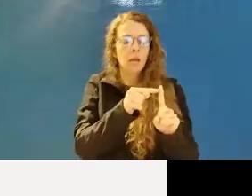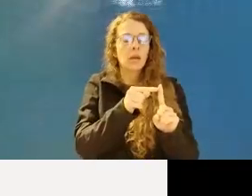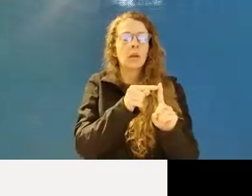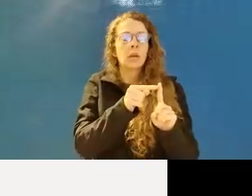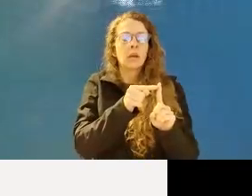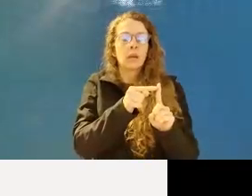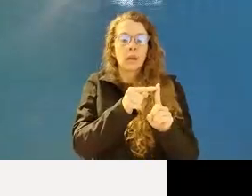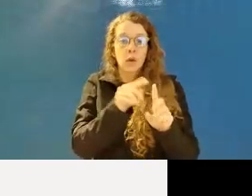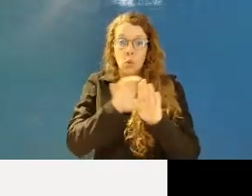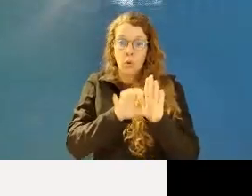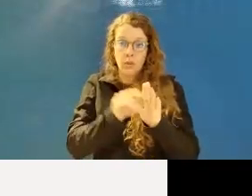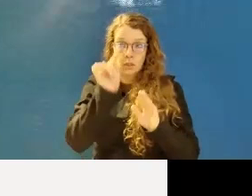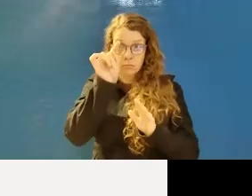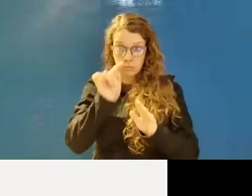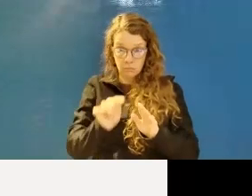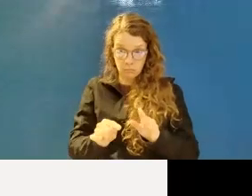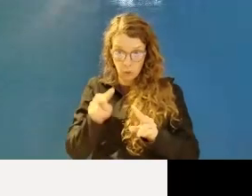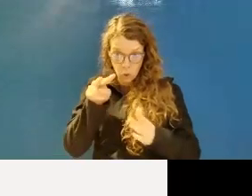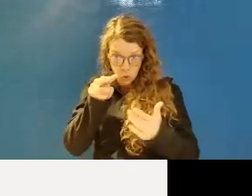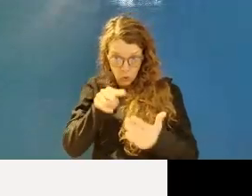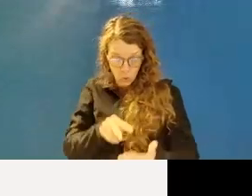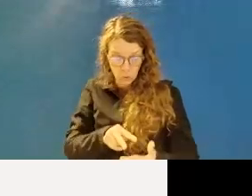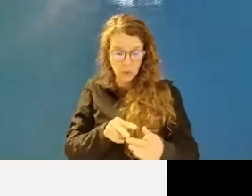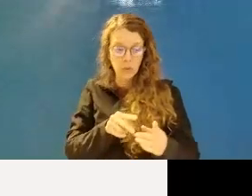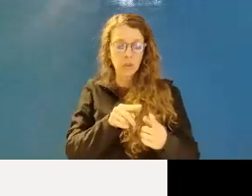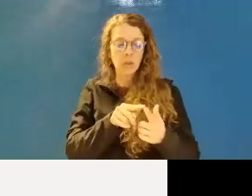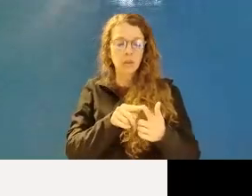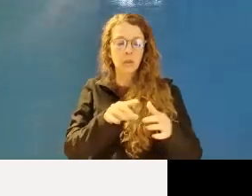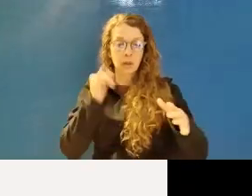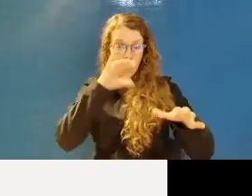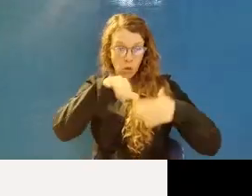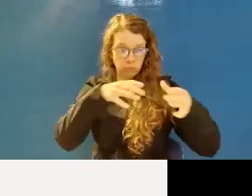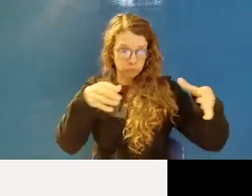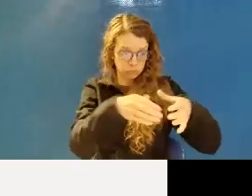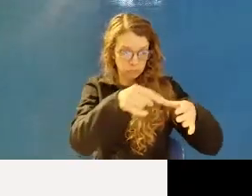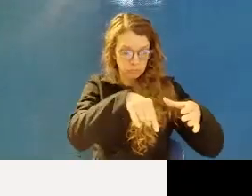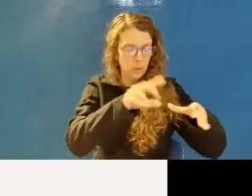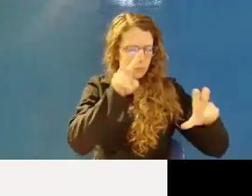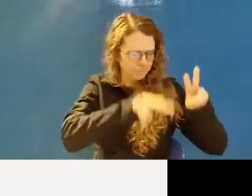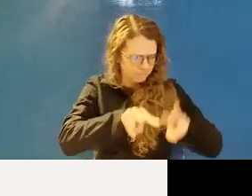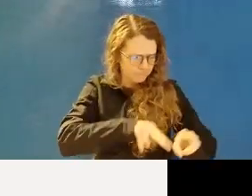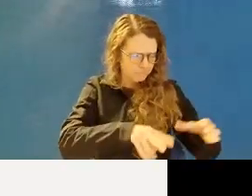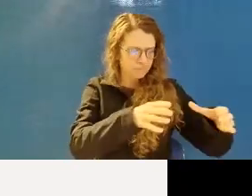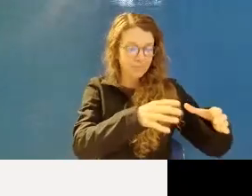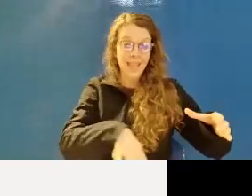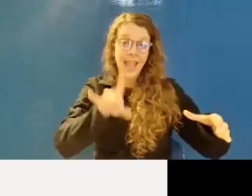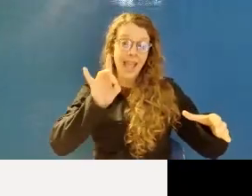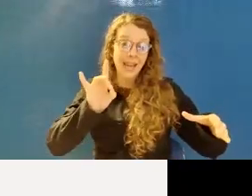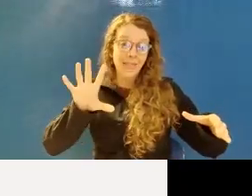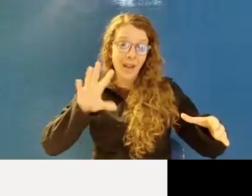that they looked at, 85% or more of them,